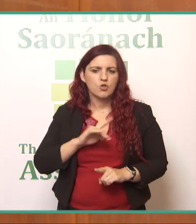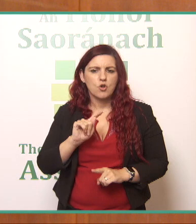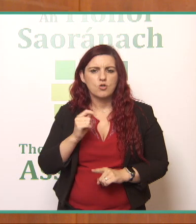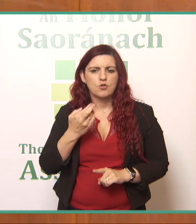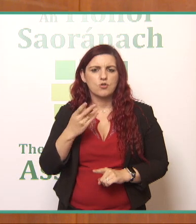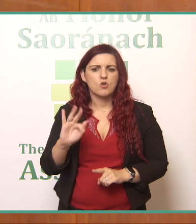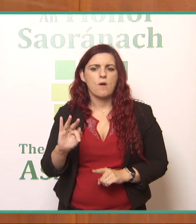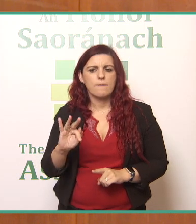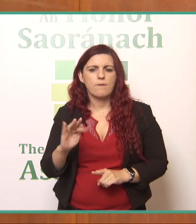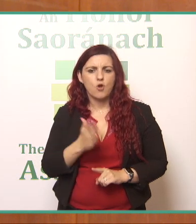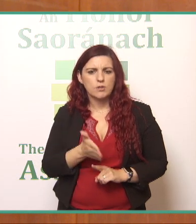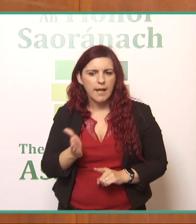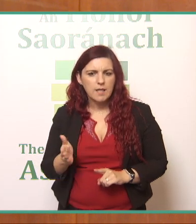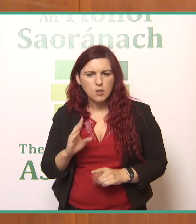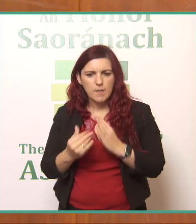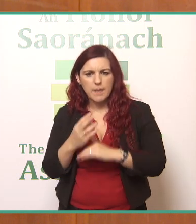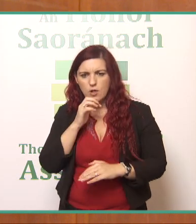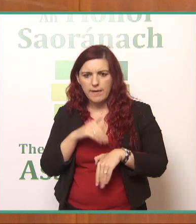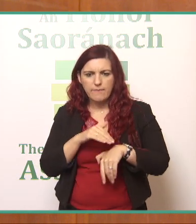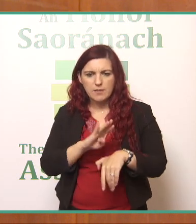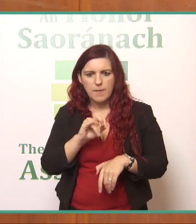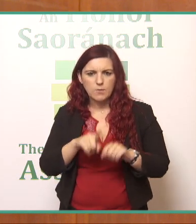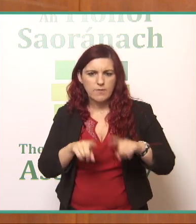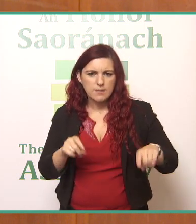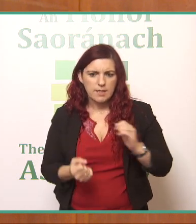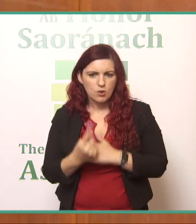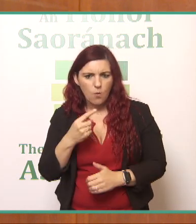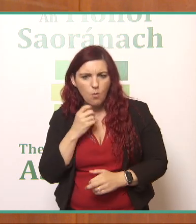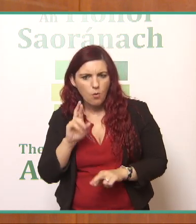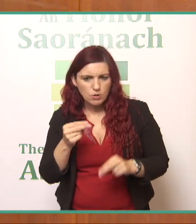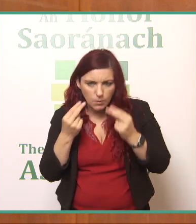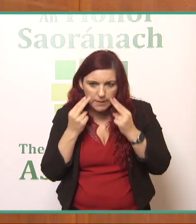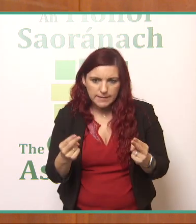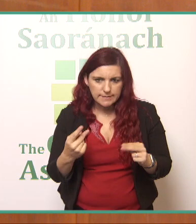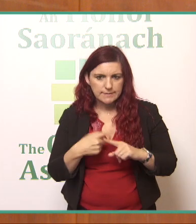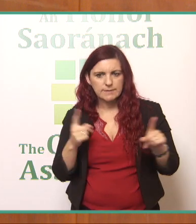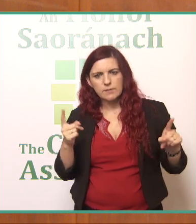biodiversity or do we need a tailored approach like we heard in farming on a case-by-case basis